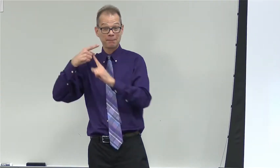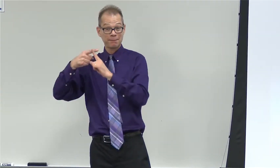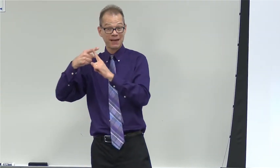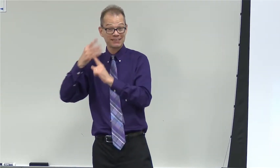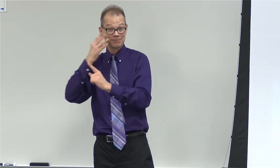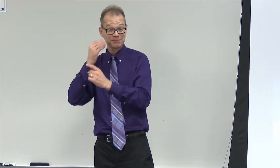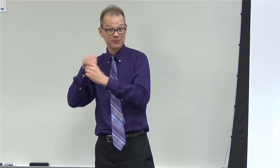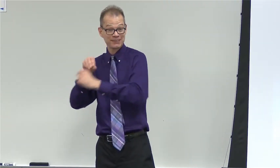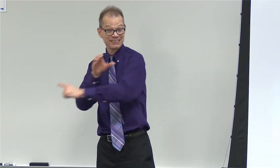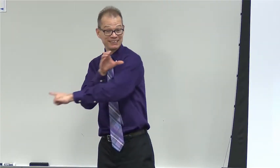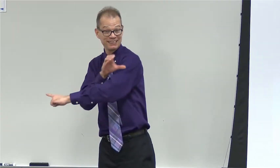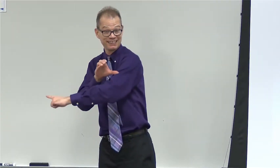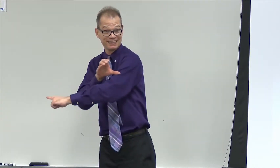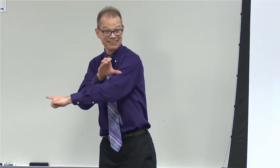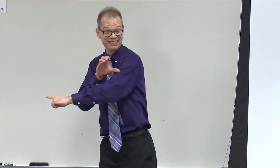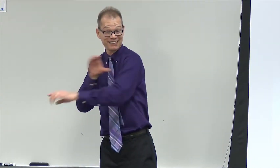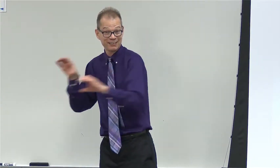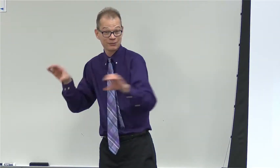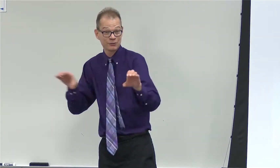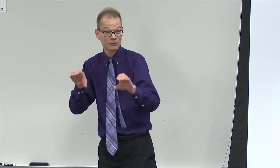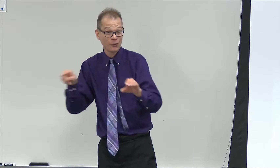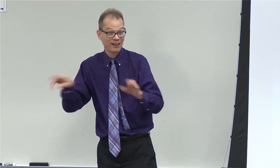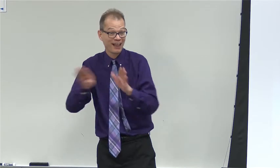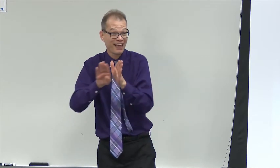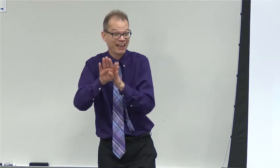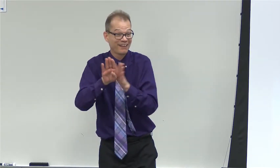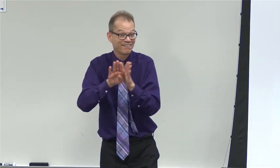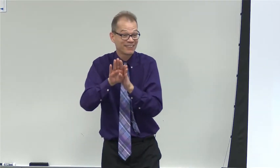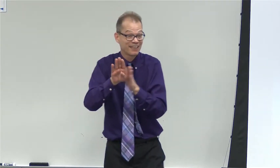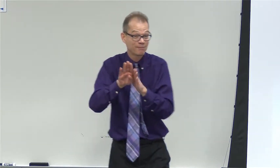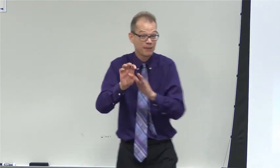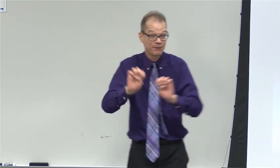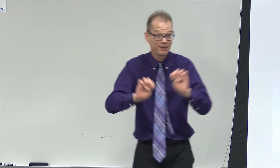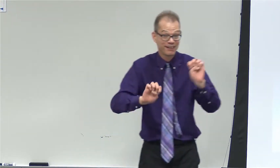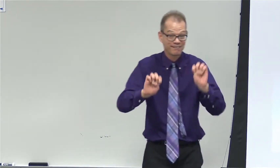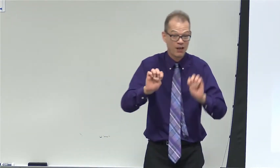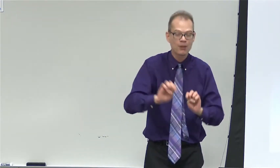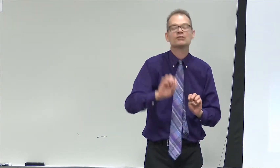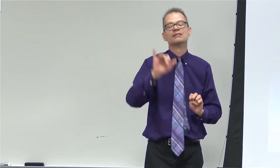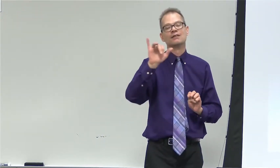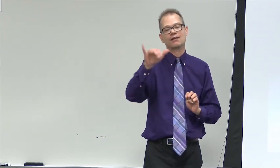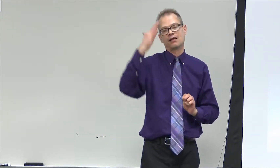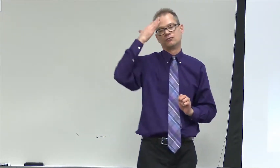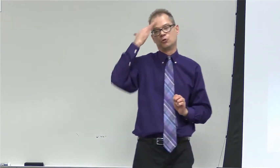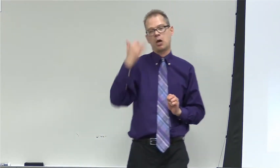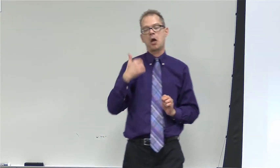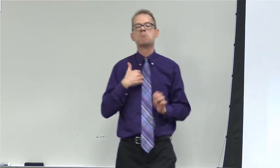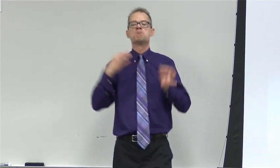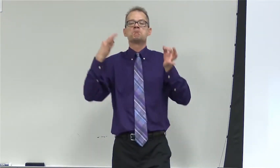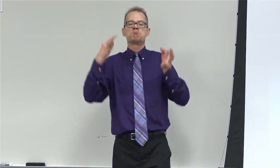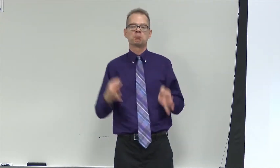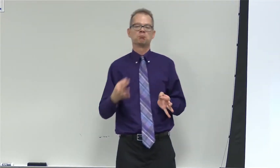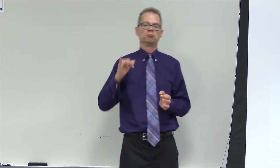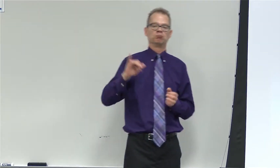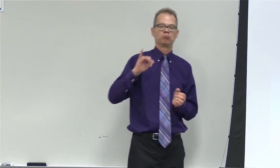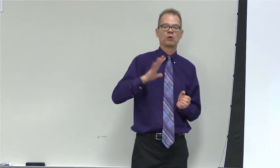but because of my positive experience in clinical work what I developed at that point,